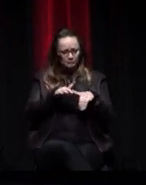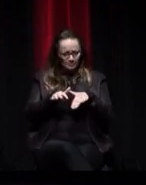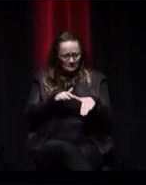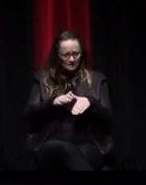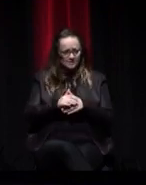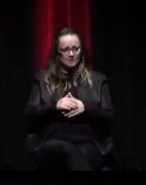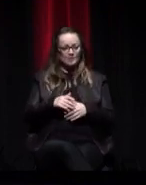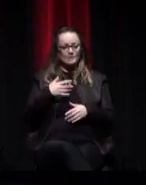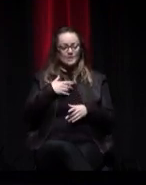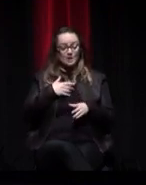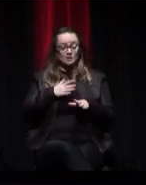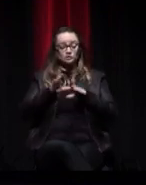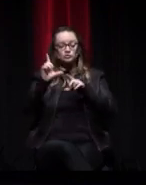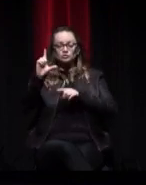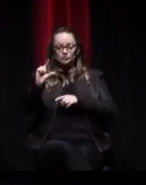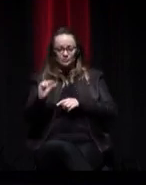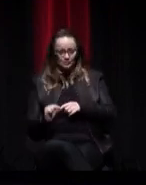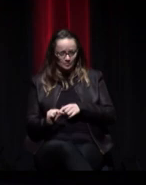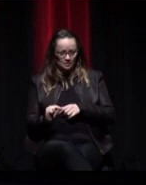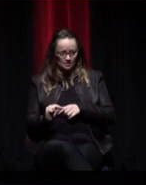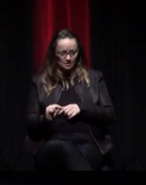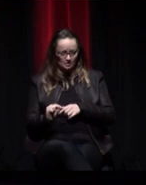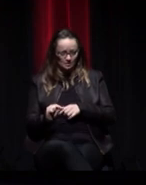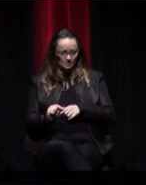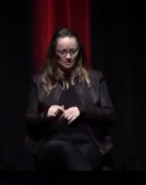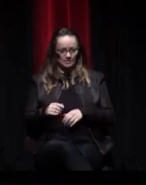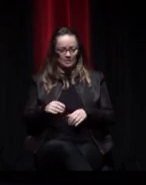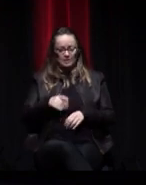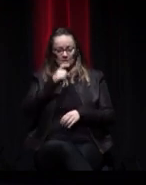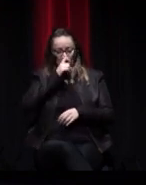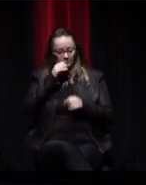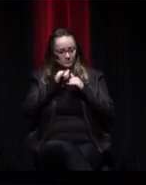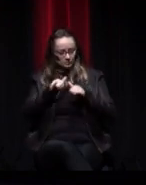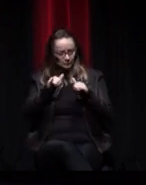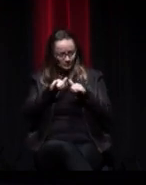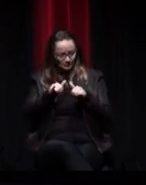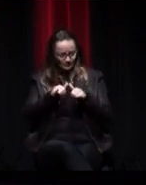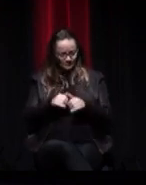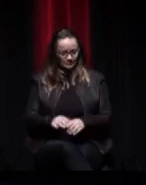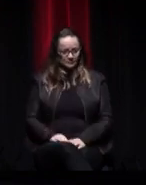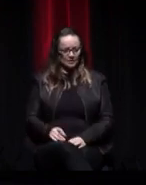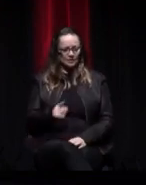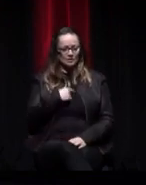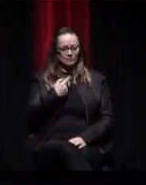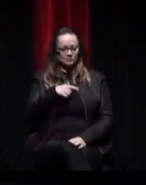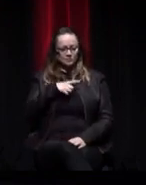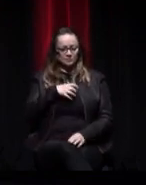to fight them off. What gives us the chills,